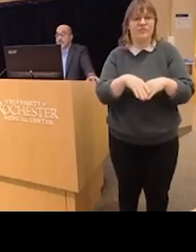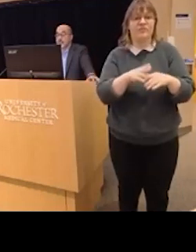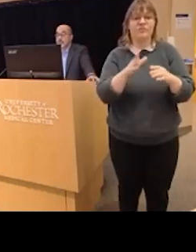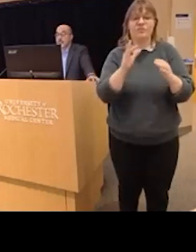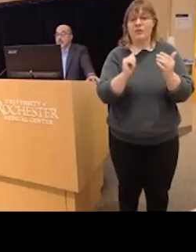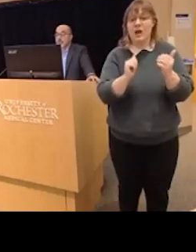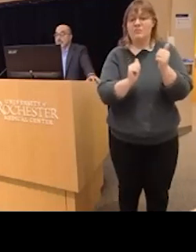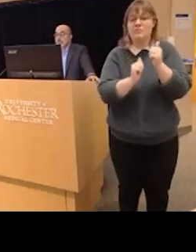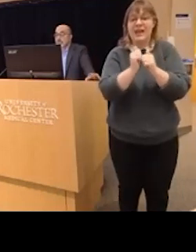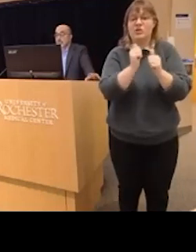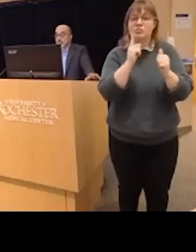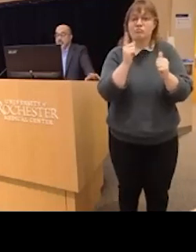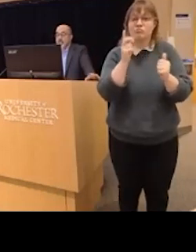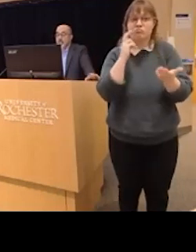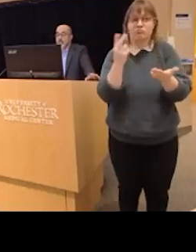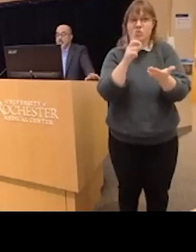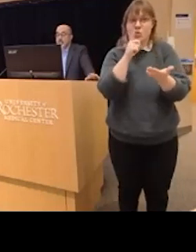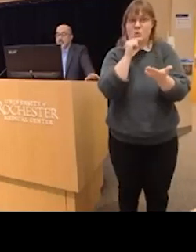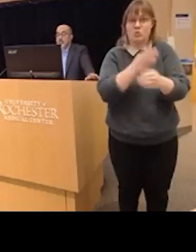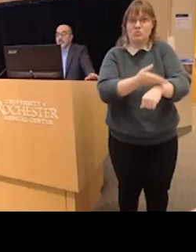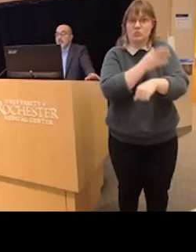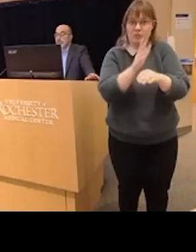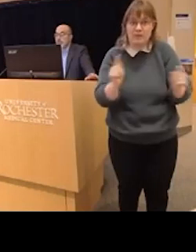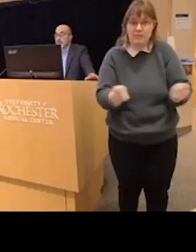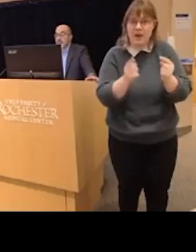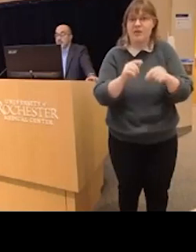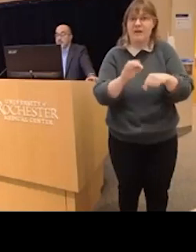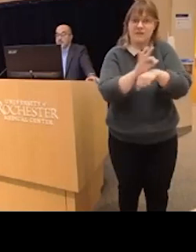you just look at who had significant improvements in pain function combined responders pain plus